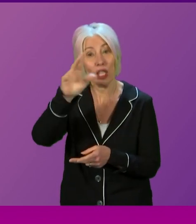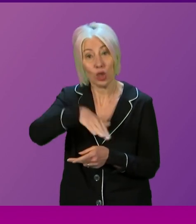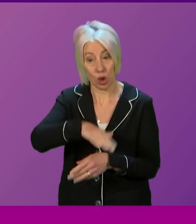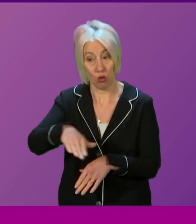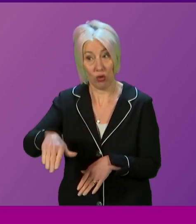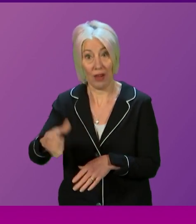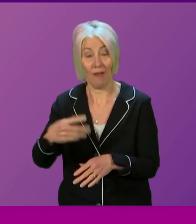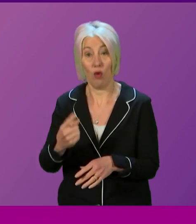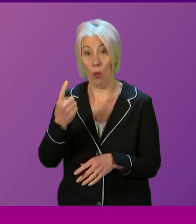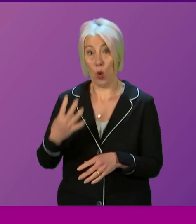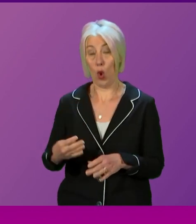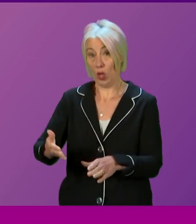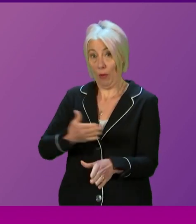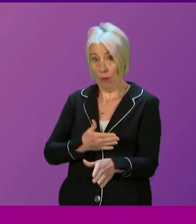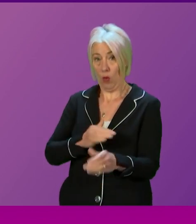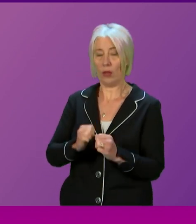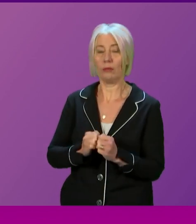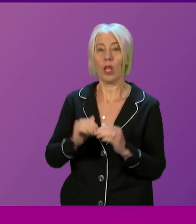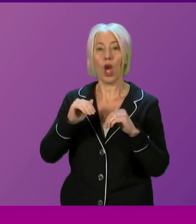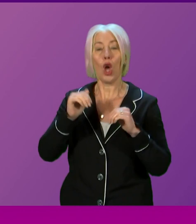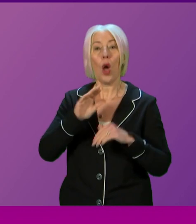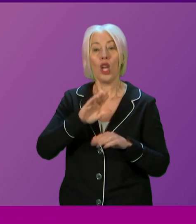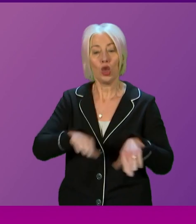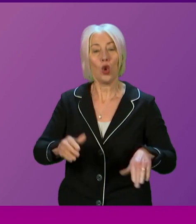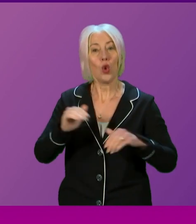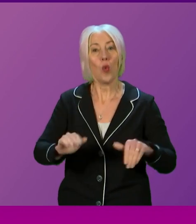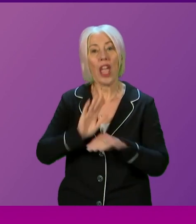the previous quarter; the number of children waiting for more than 18 weeks has decreased